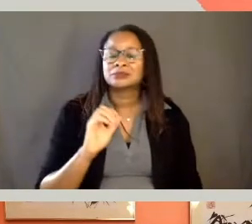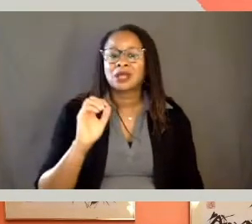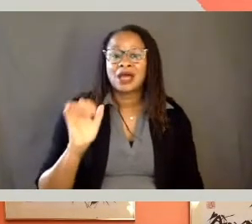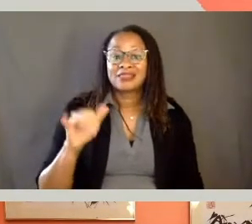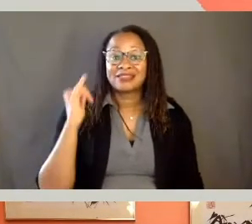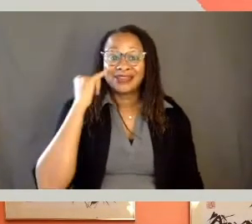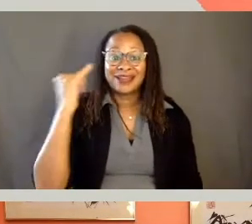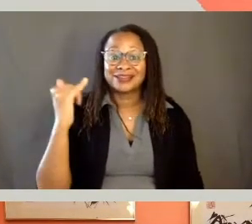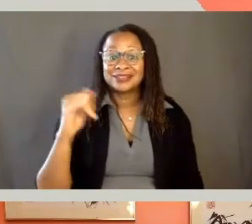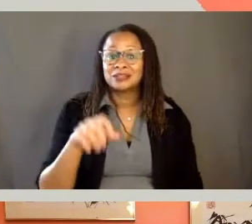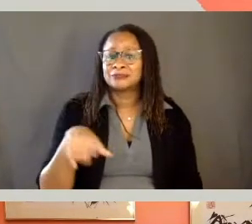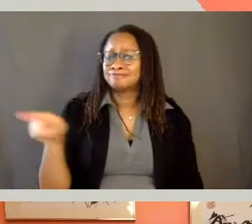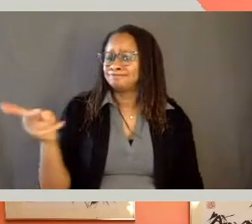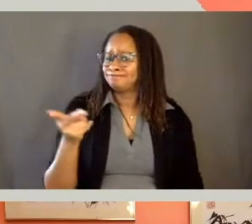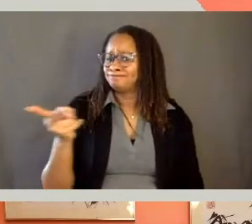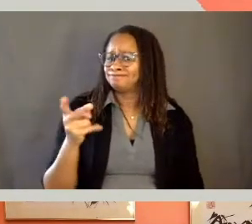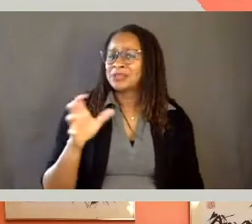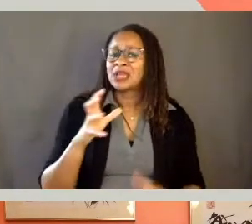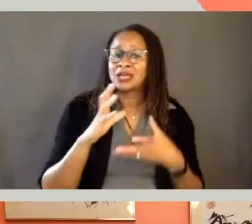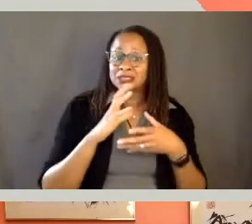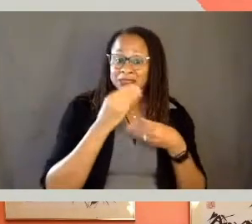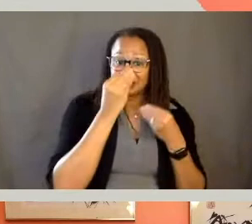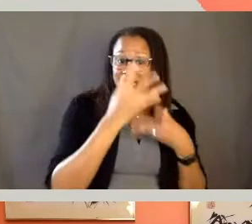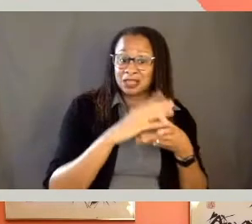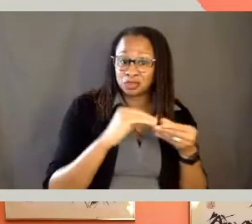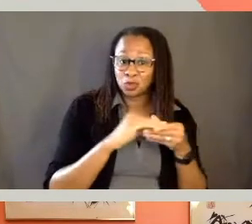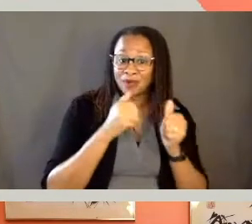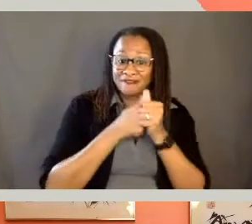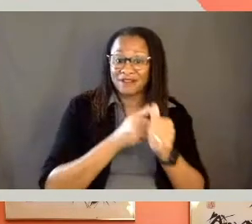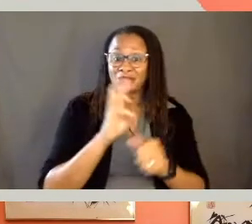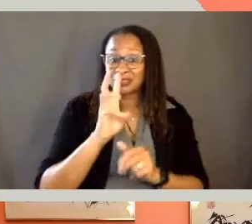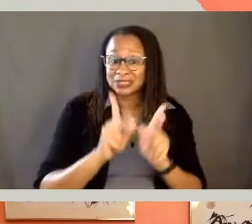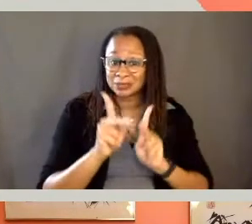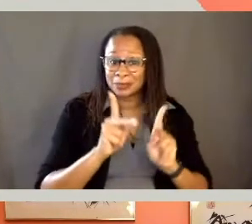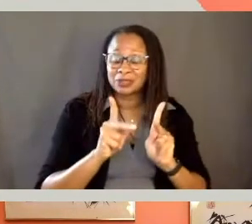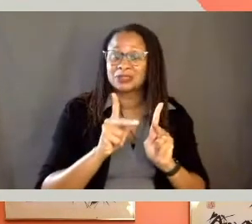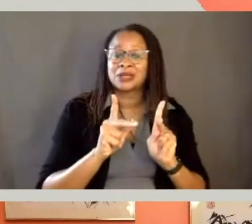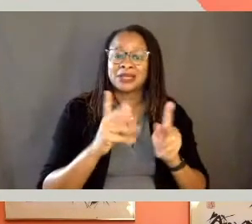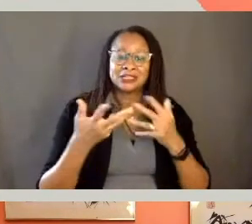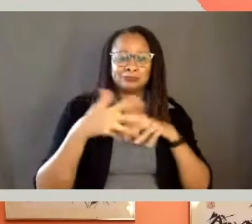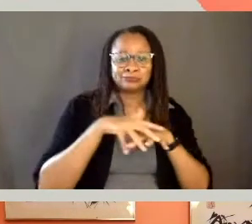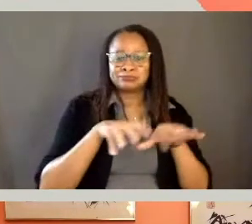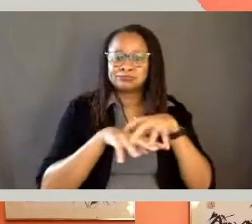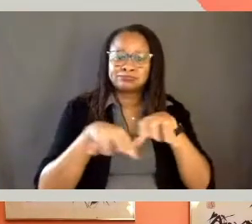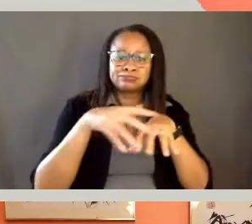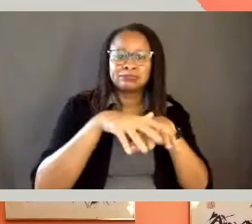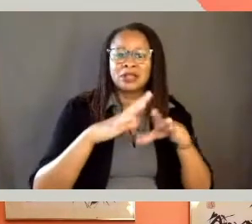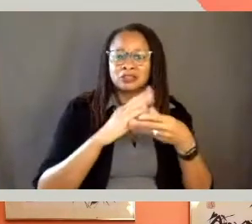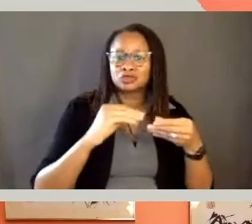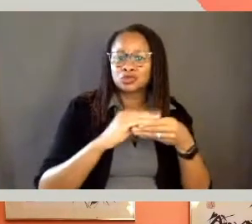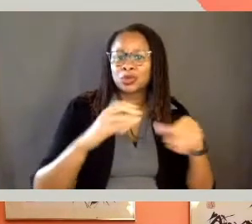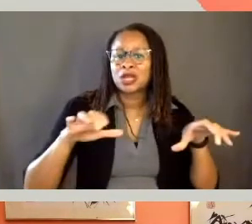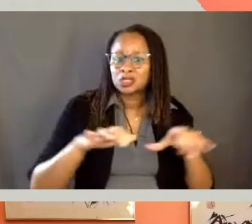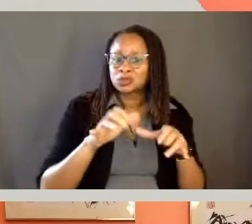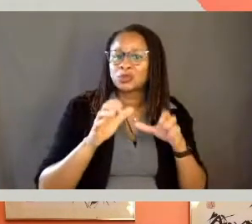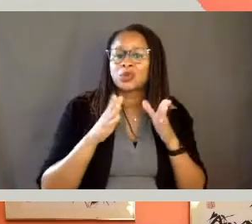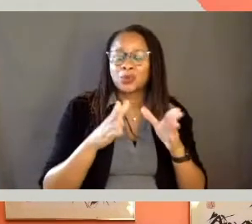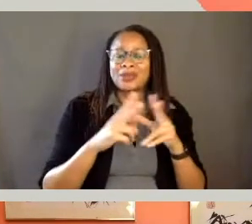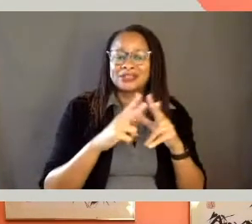how can we tell the story following six people, and intricate their stories into a new way that's reverted within them